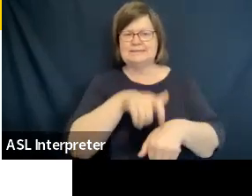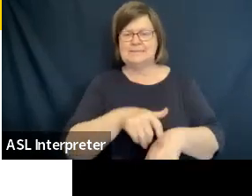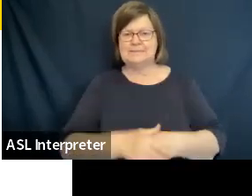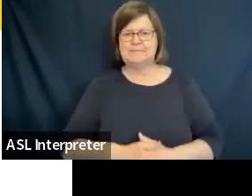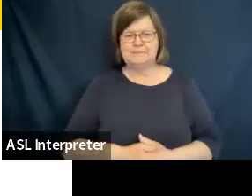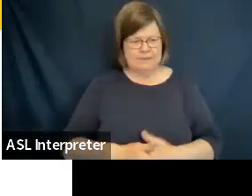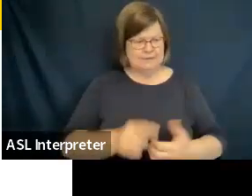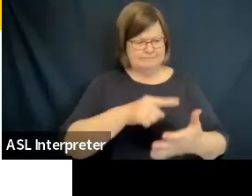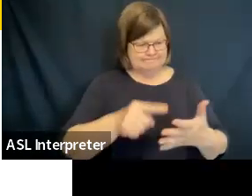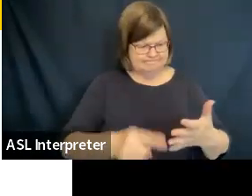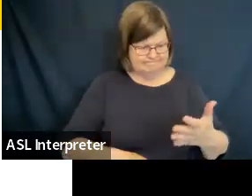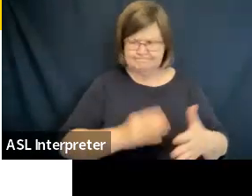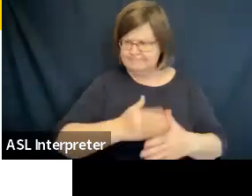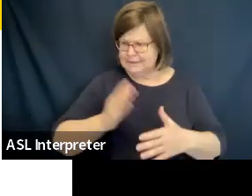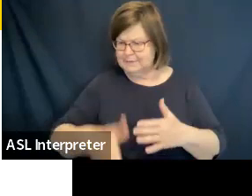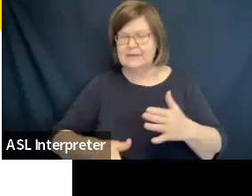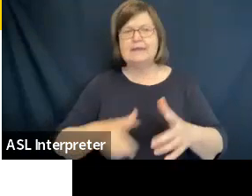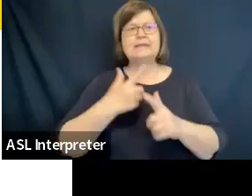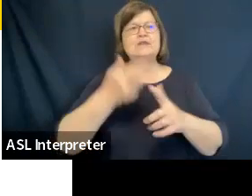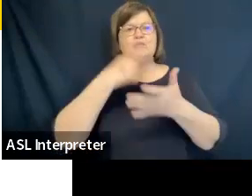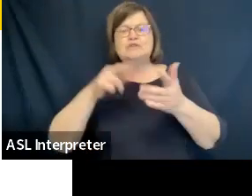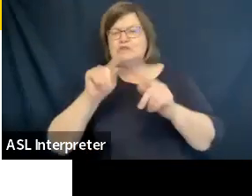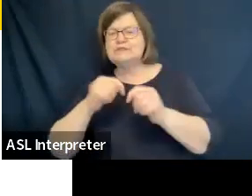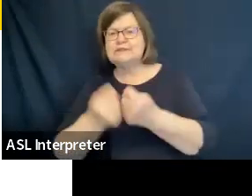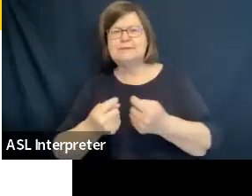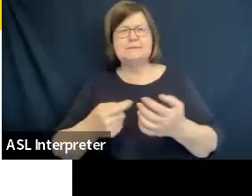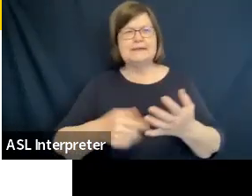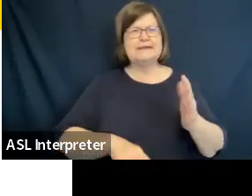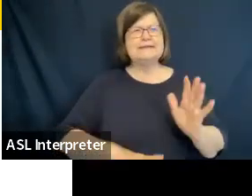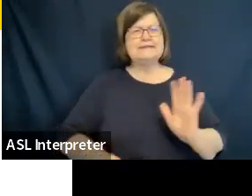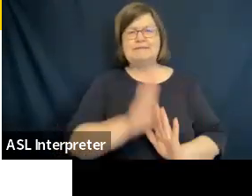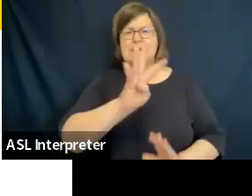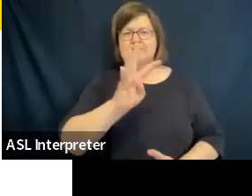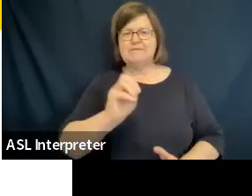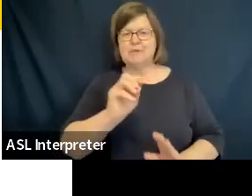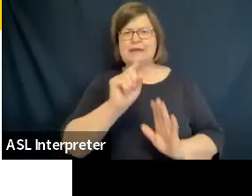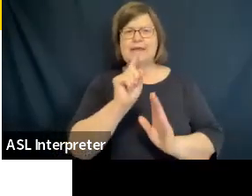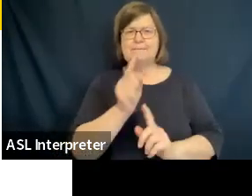stages were completed, the research team developed a 40 minute long recorded webinar about meeting